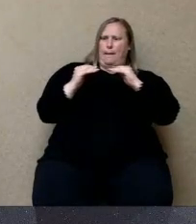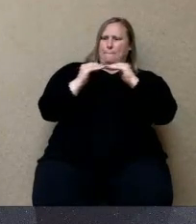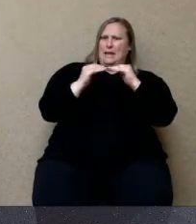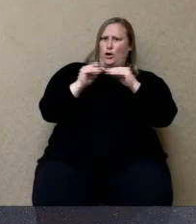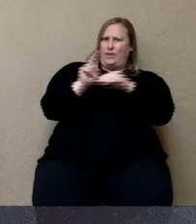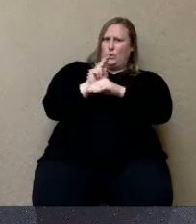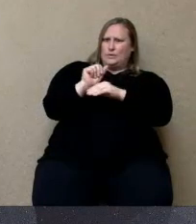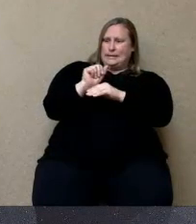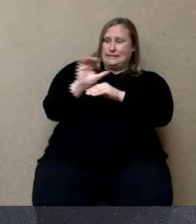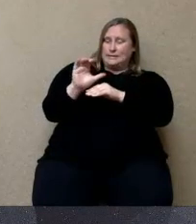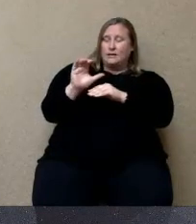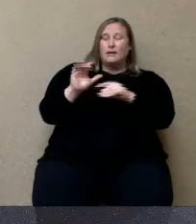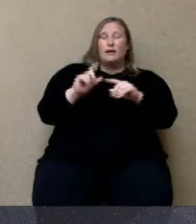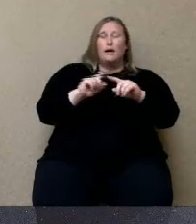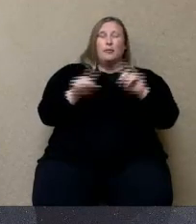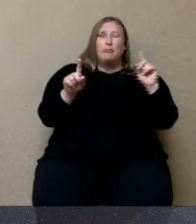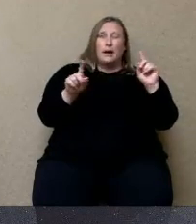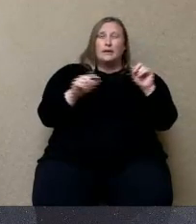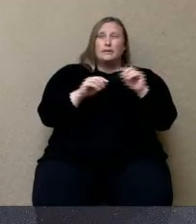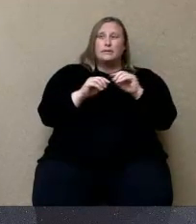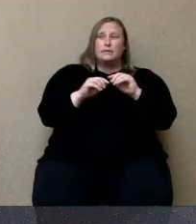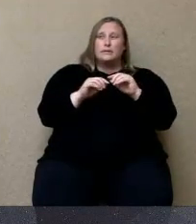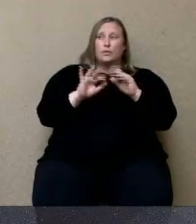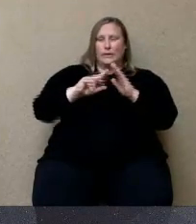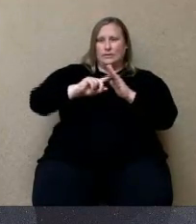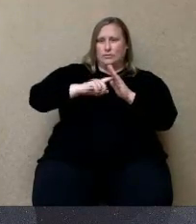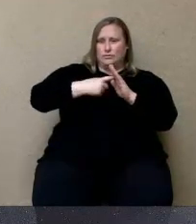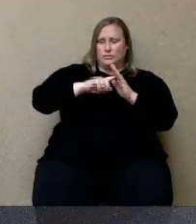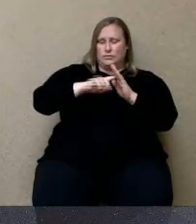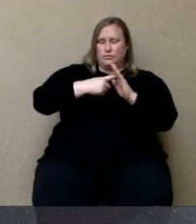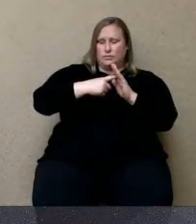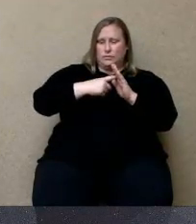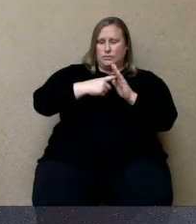One thing that we would, we started pretty early were Mike